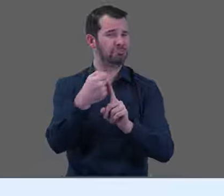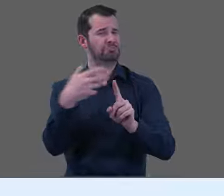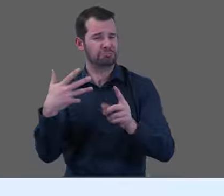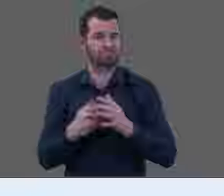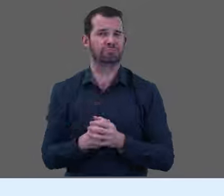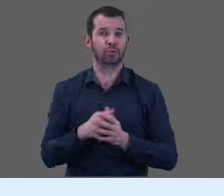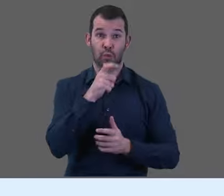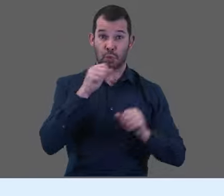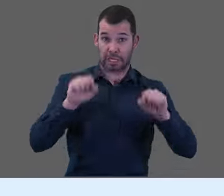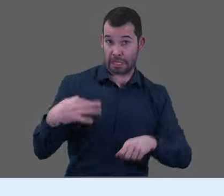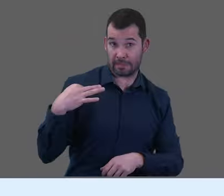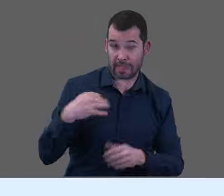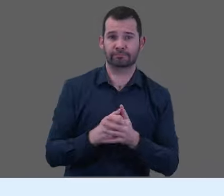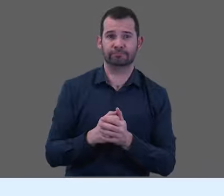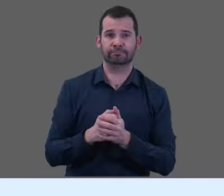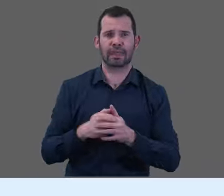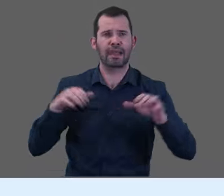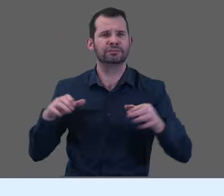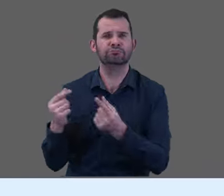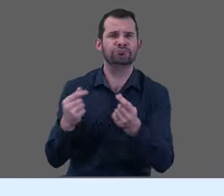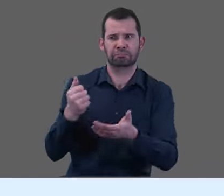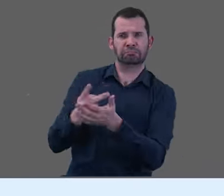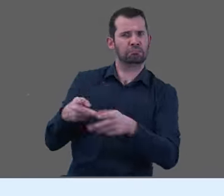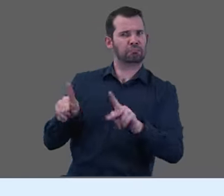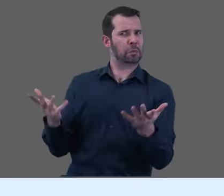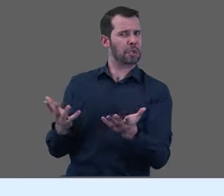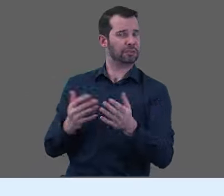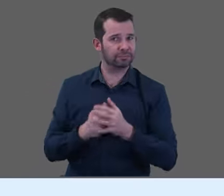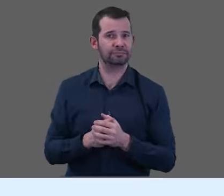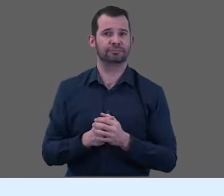We’ll explain who can apply, what activities are eligible,